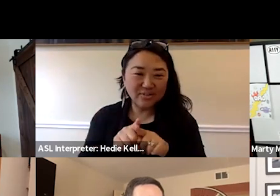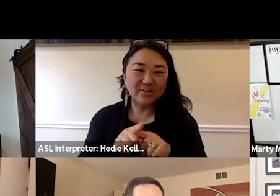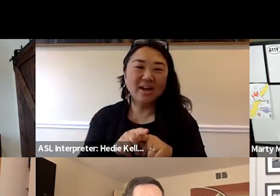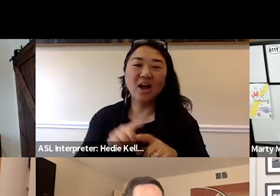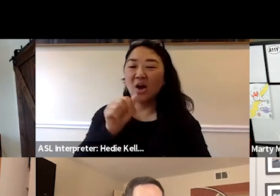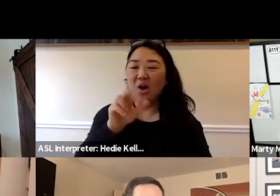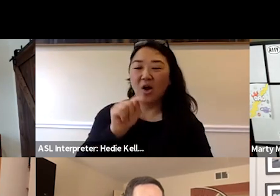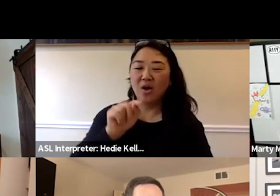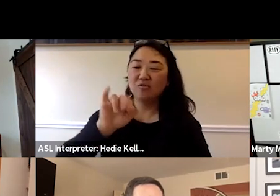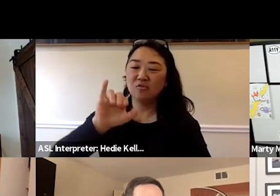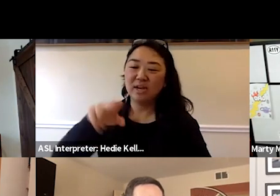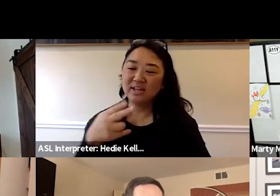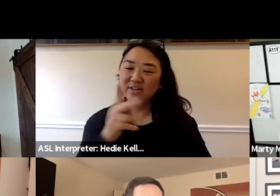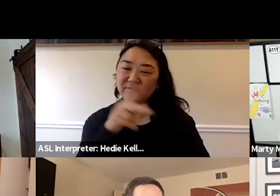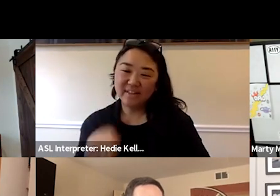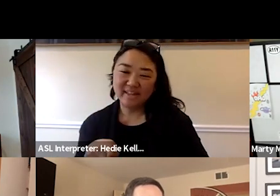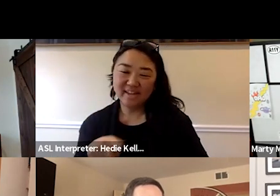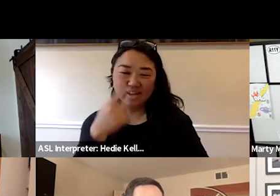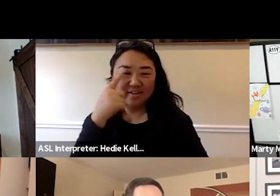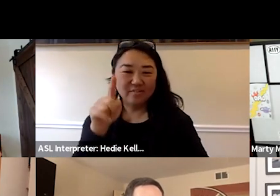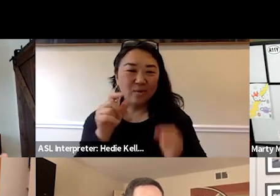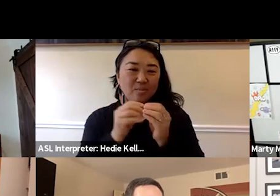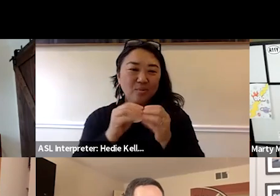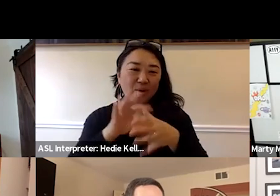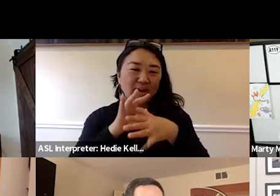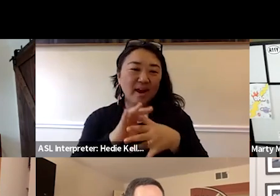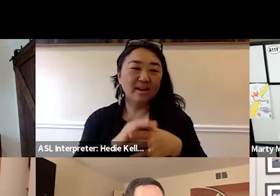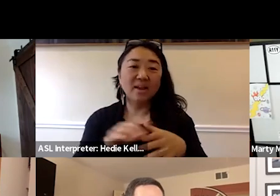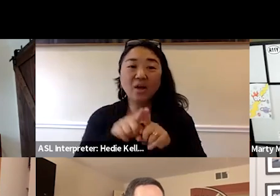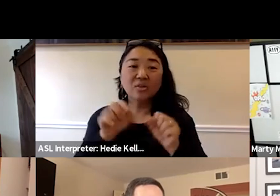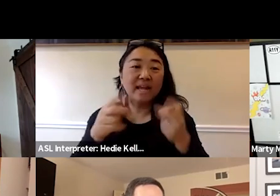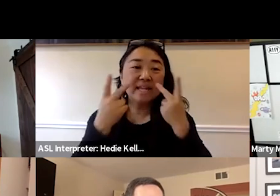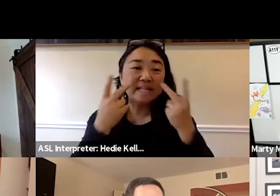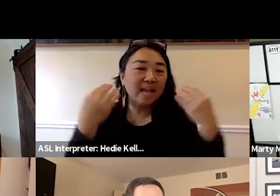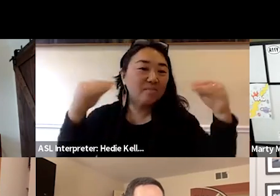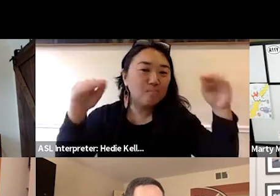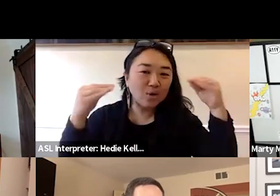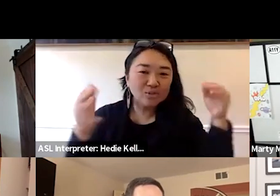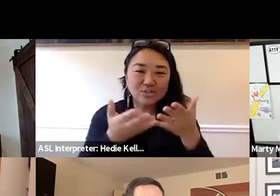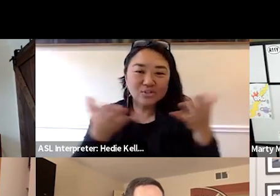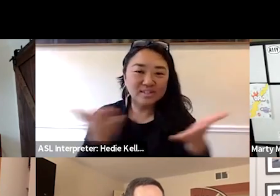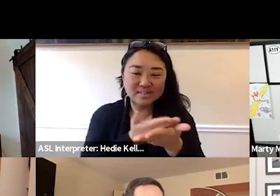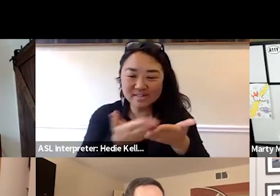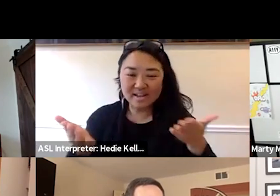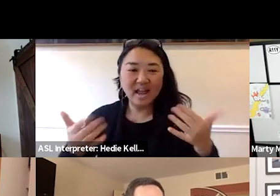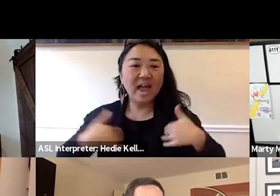For more content, you can also check out our merch at our threadless shop. We've got Art as a Human Right t shirts